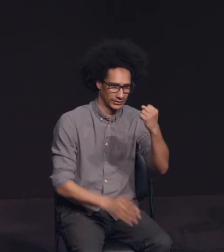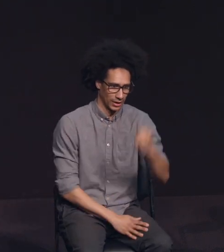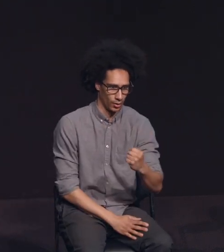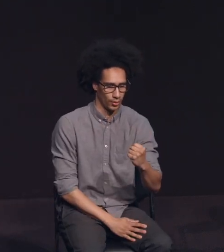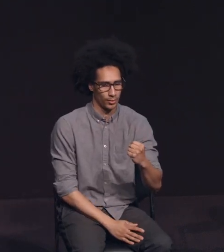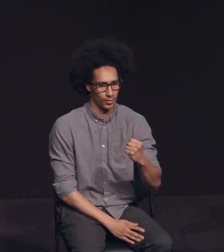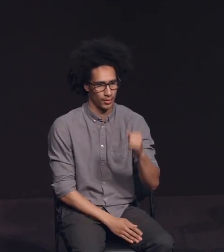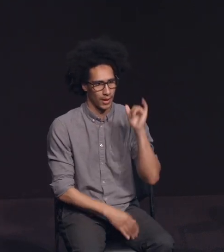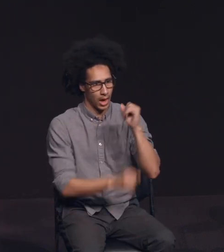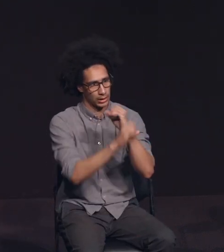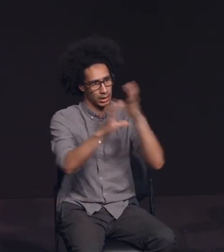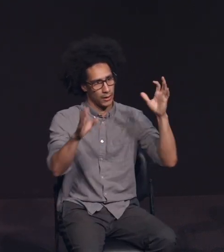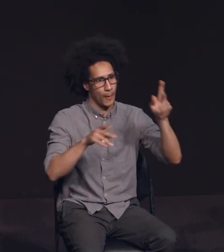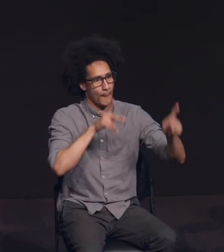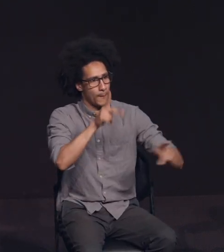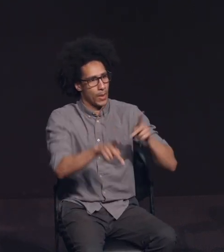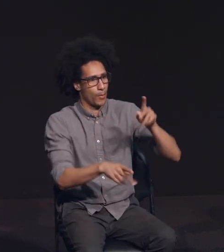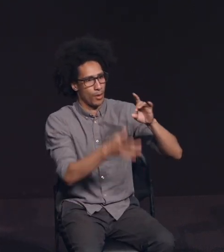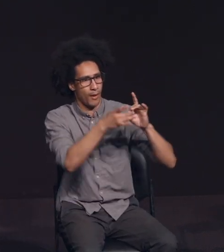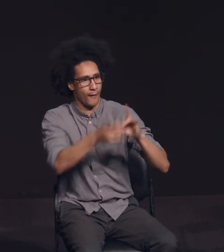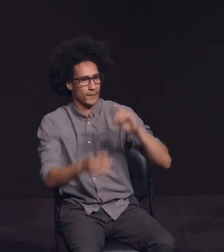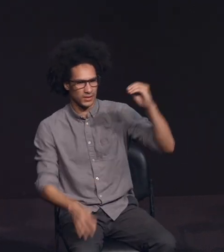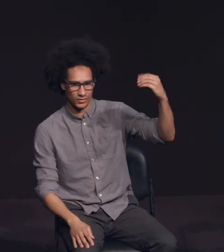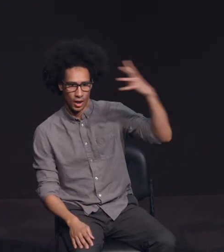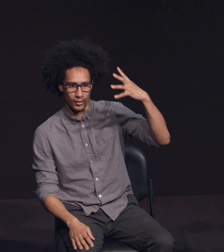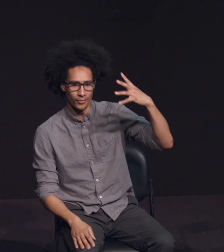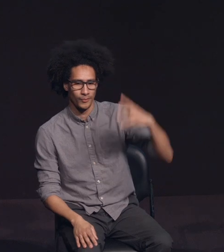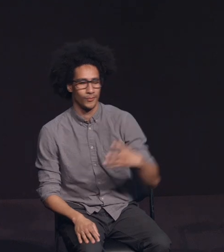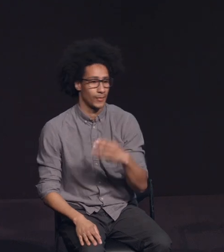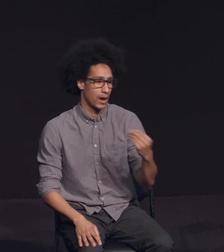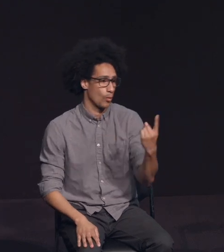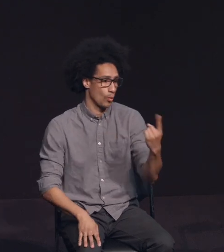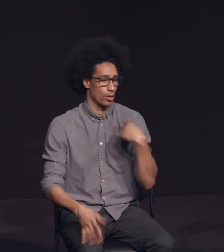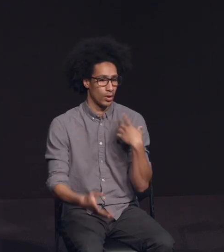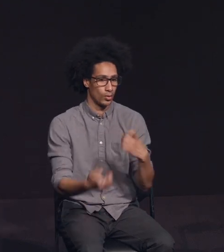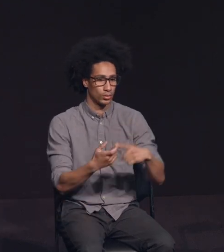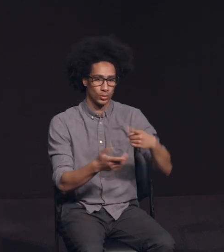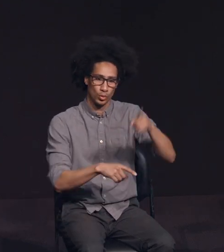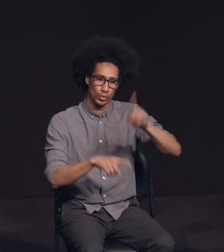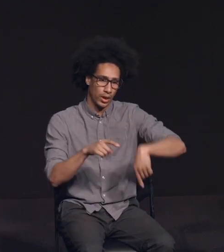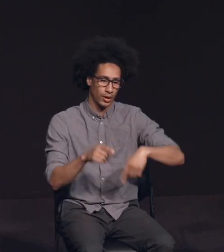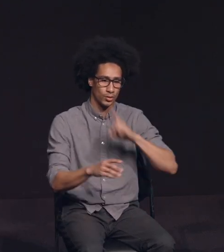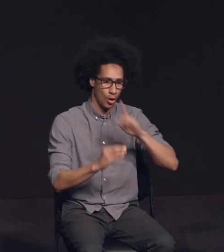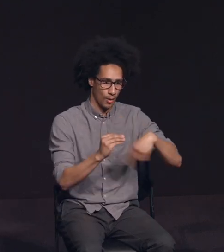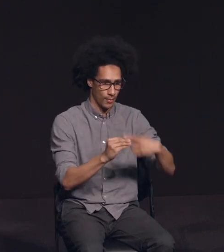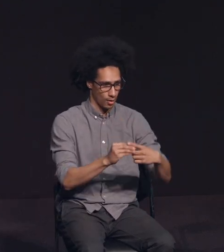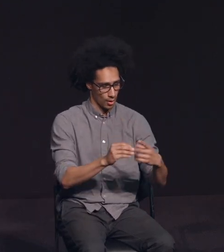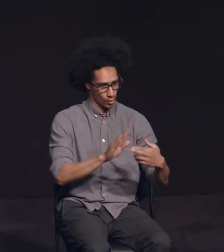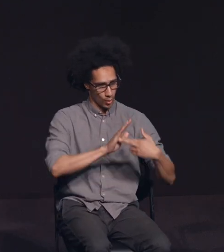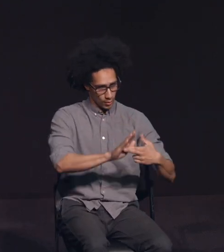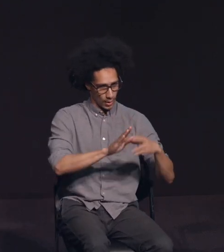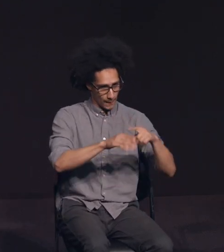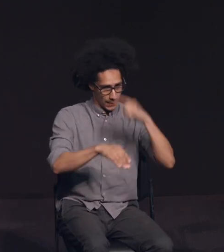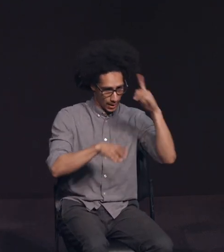What I also want to mention--and you can't talk about representations of Black people, especially in the first half of